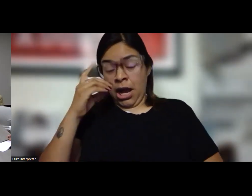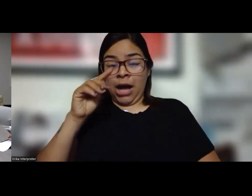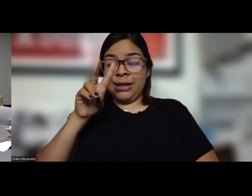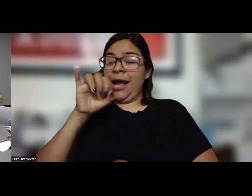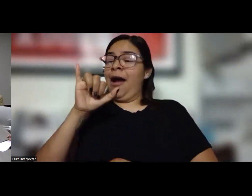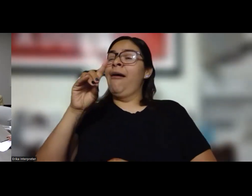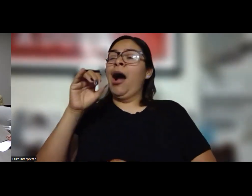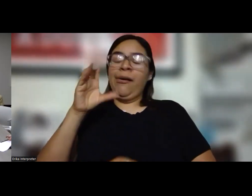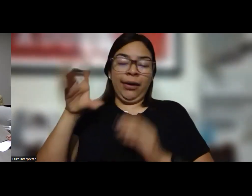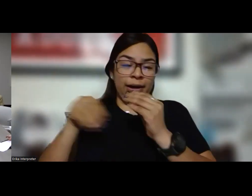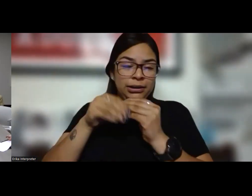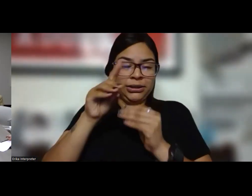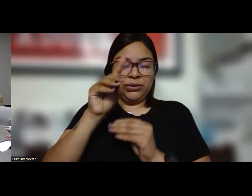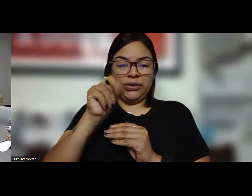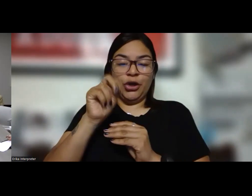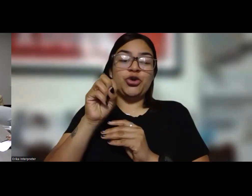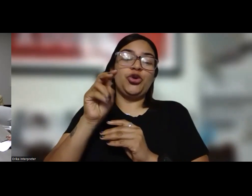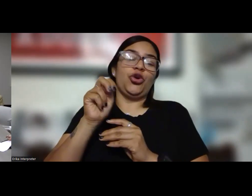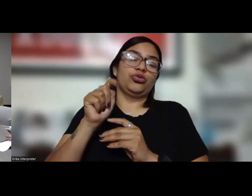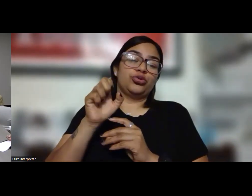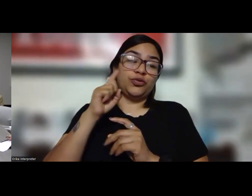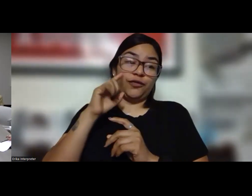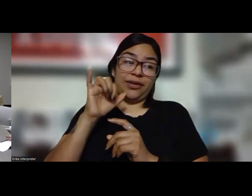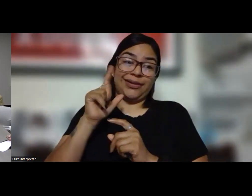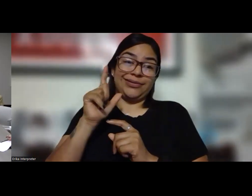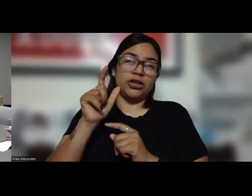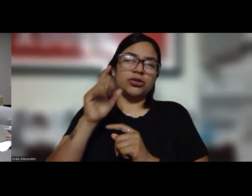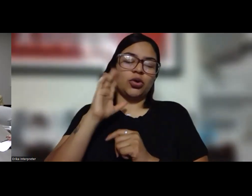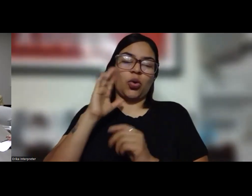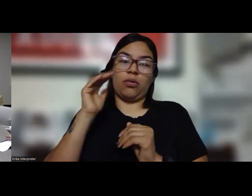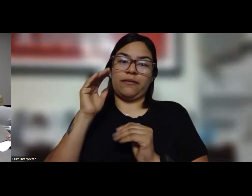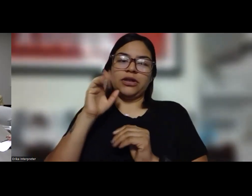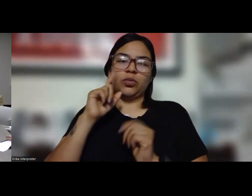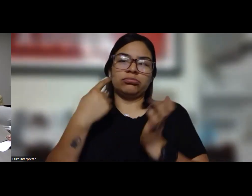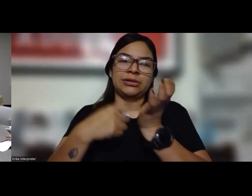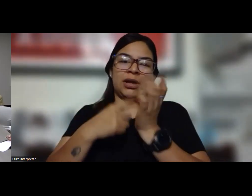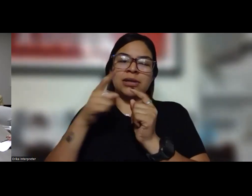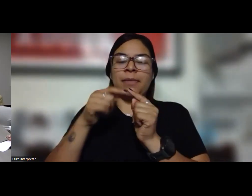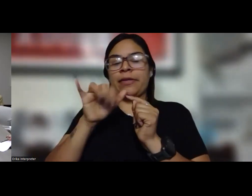uh Roberto Andor Keith to be prepared to talk a little bit about this during the next meeting I